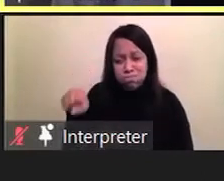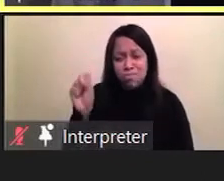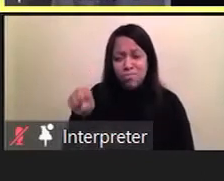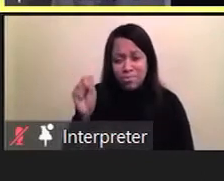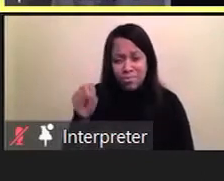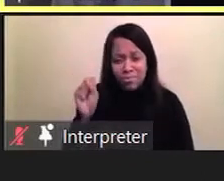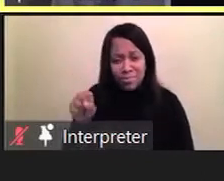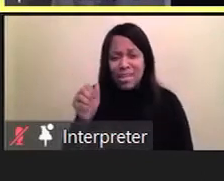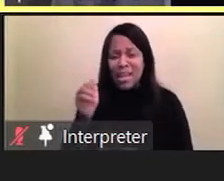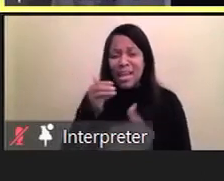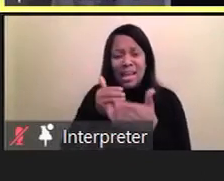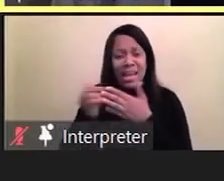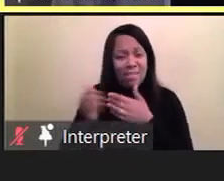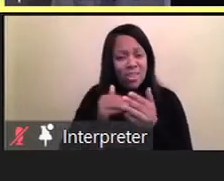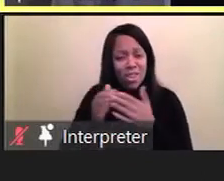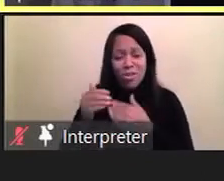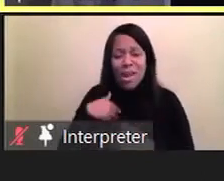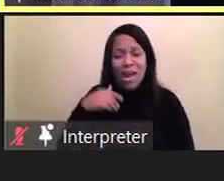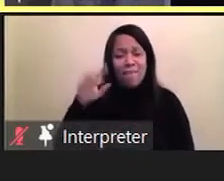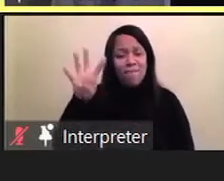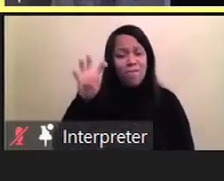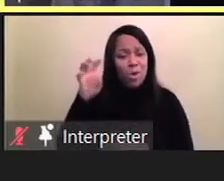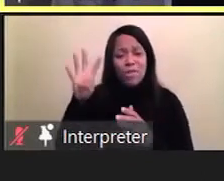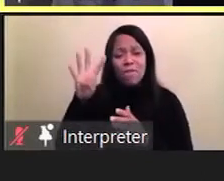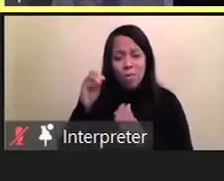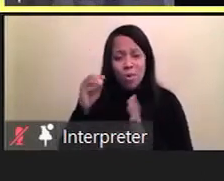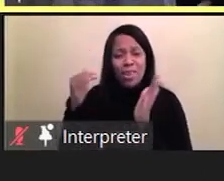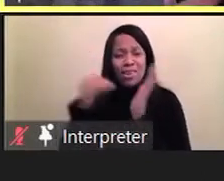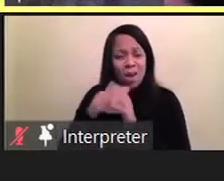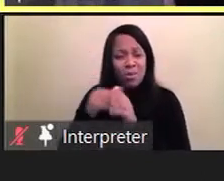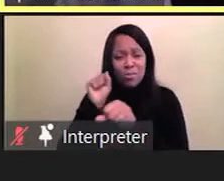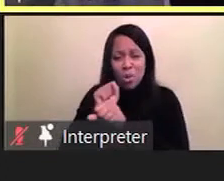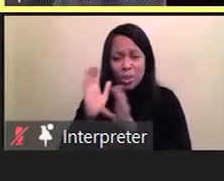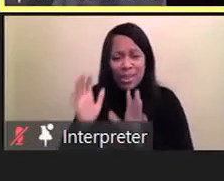440,000 employees and however much revenue